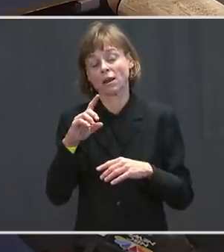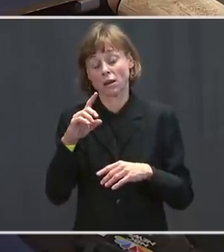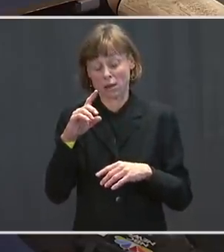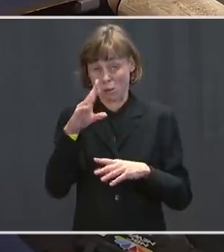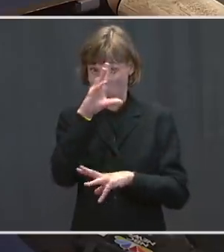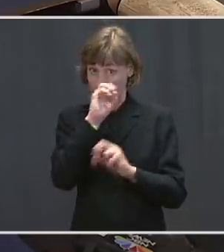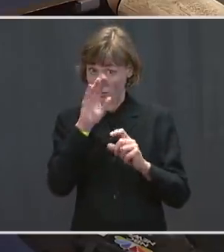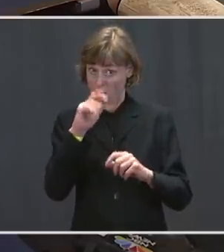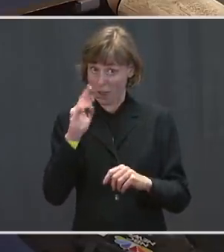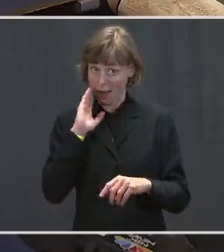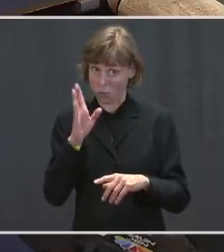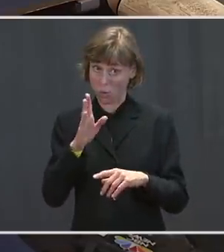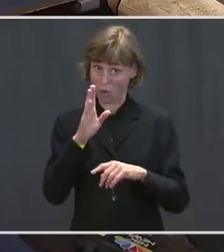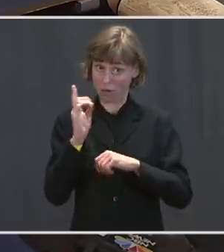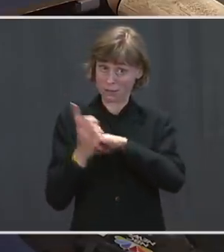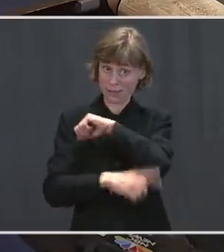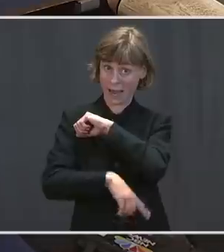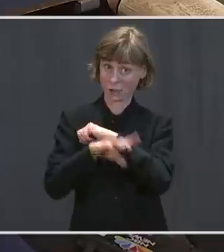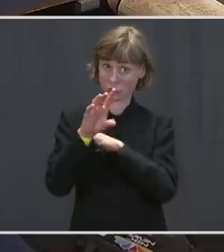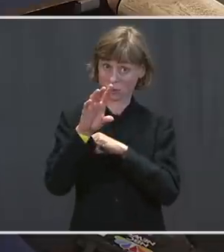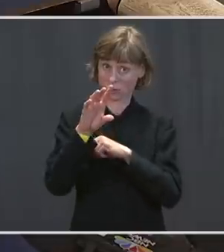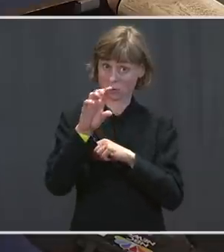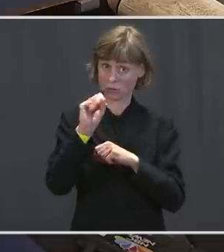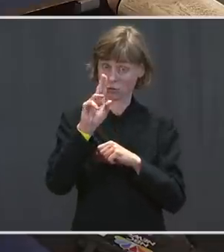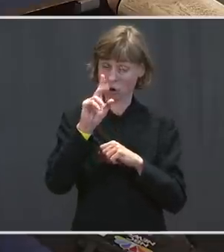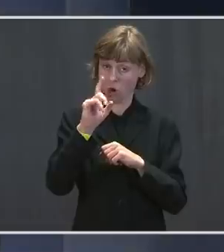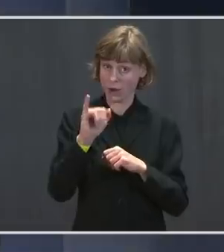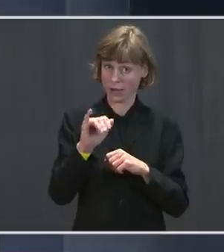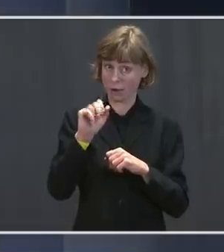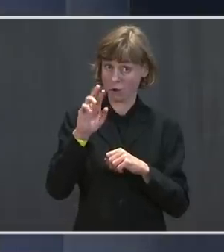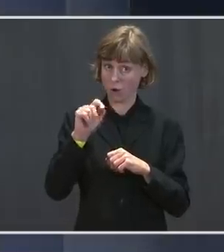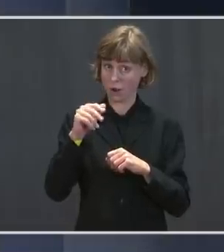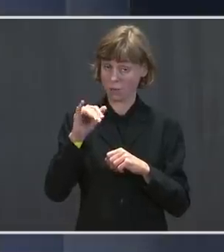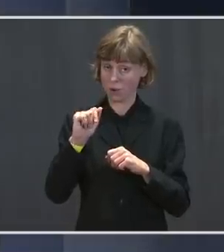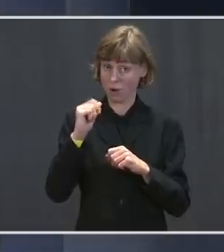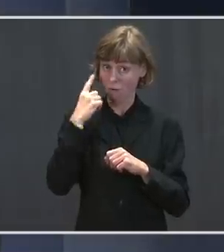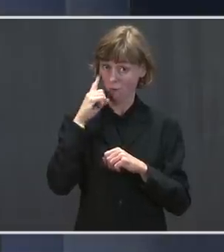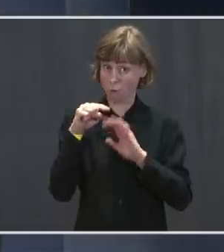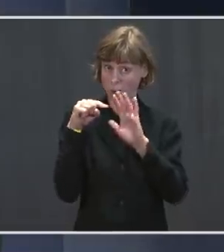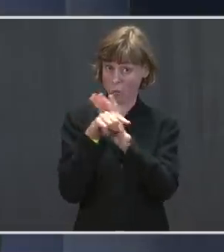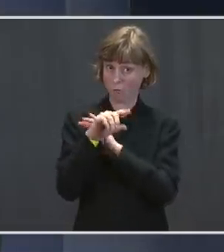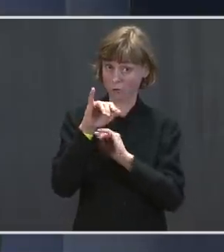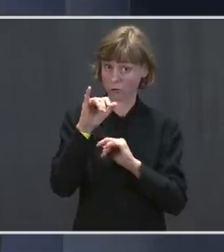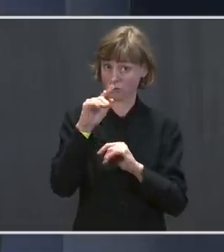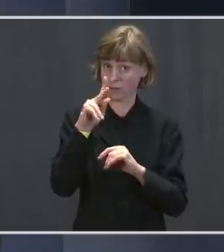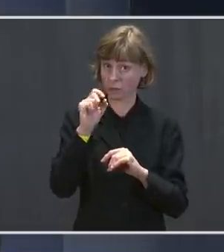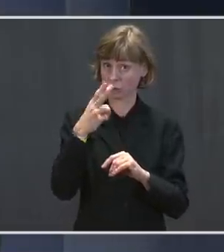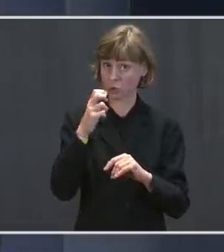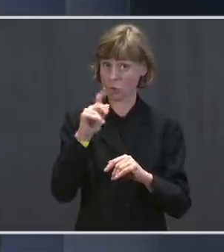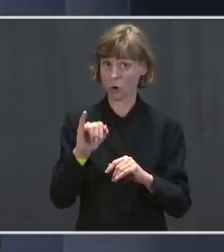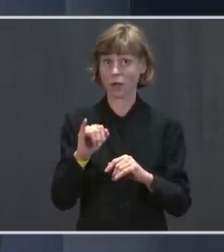for that murder of Jamal Khashoggi? Ms. Psaki: Well, as you noted, that review would come out of the intelligence community